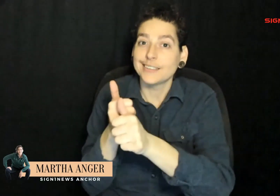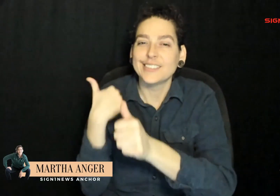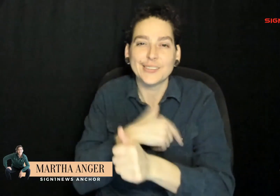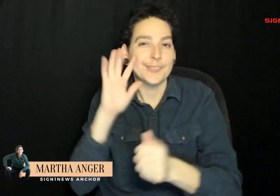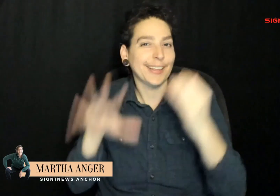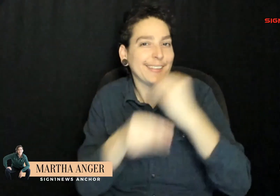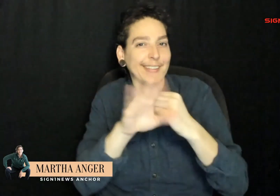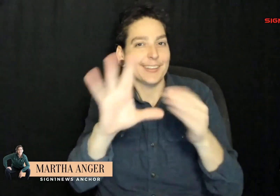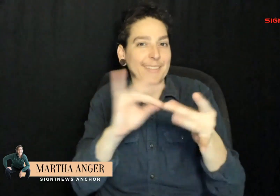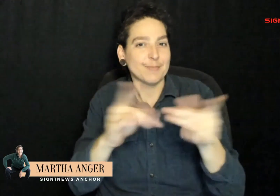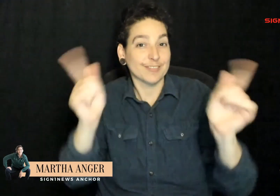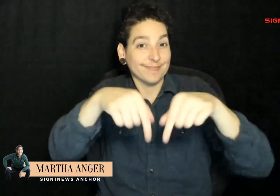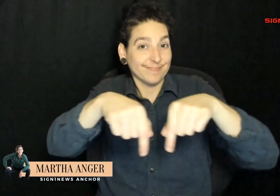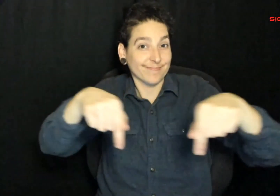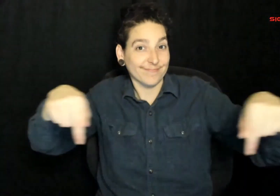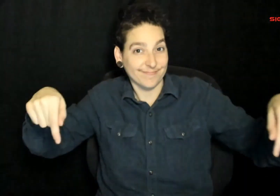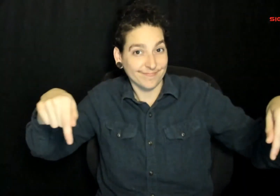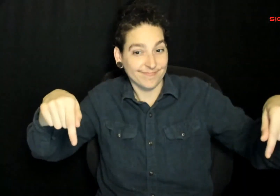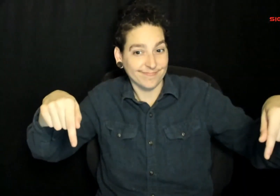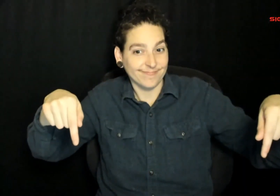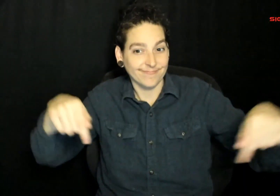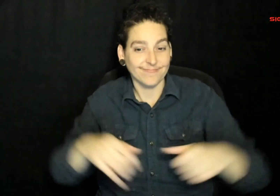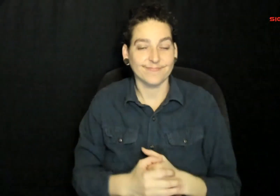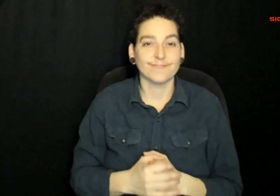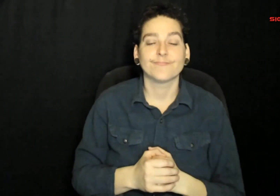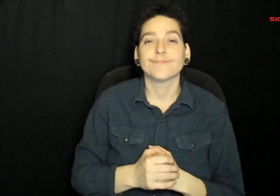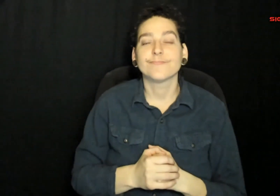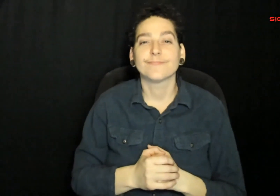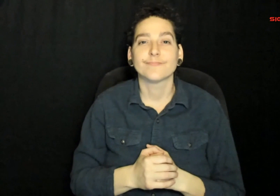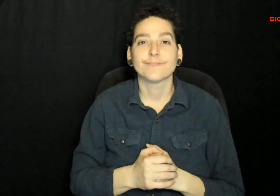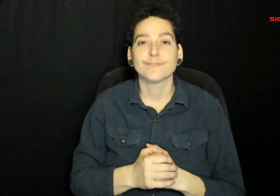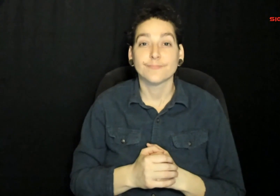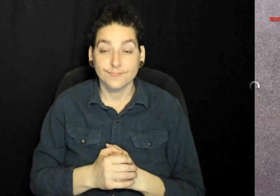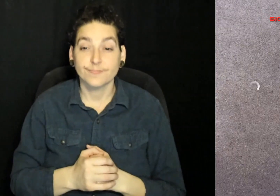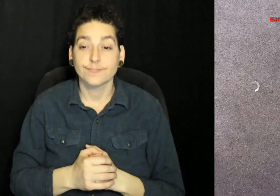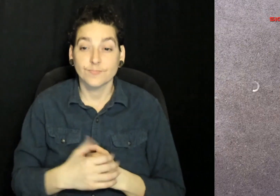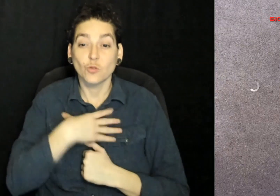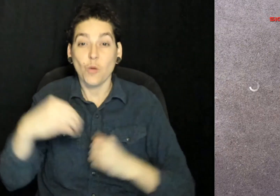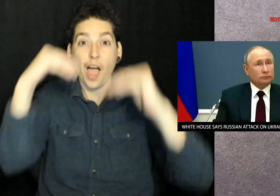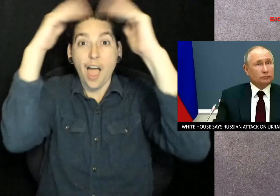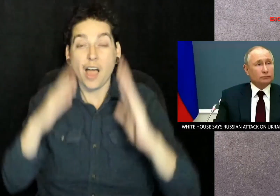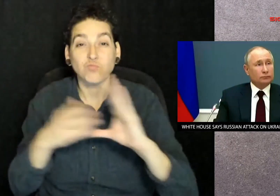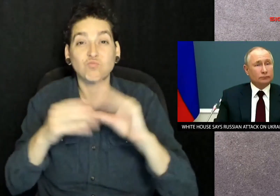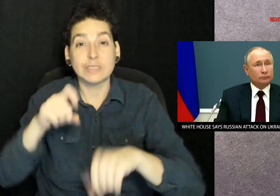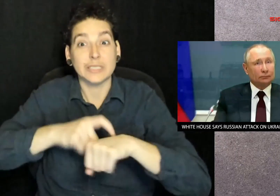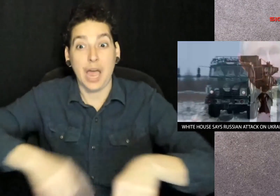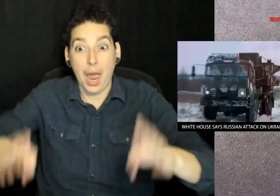if you post an interesting comment during this update we may add it at the bottom of the screen